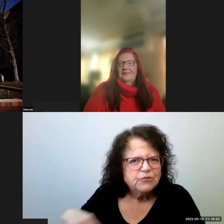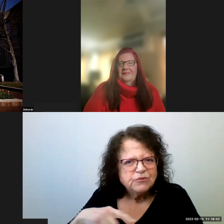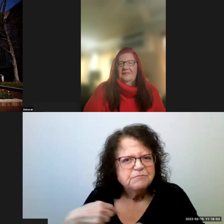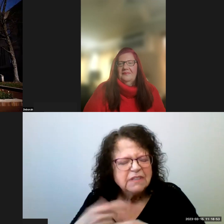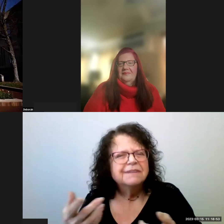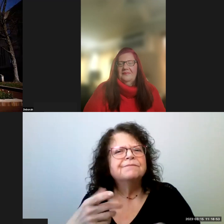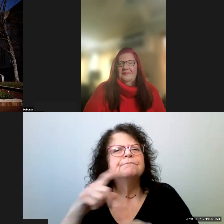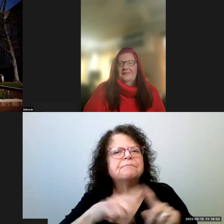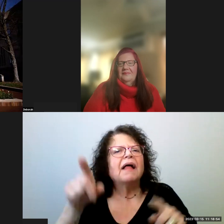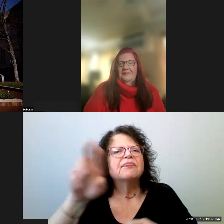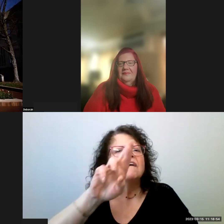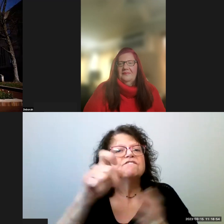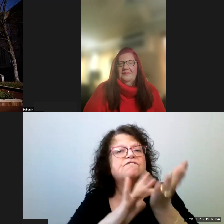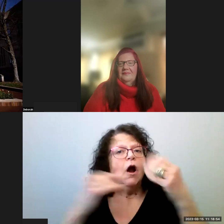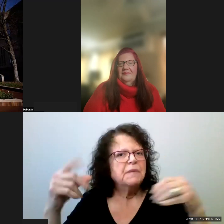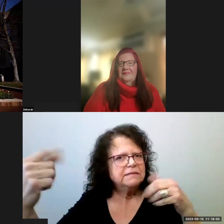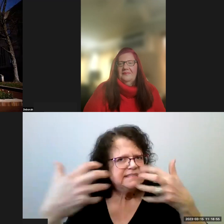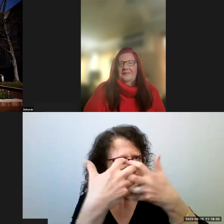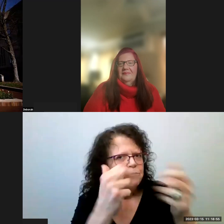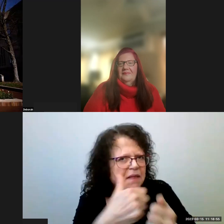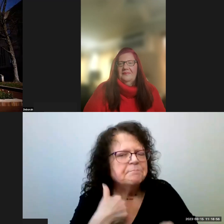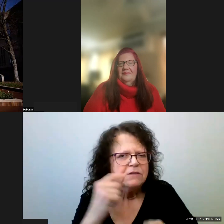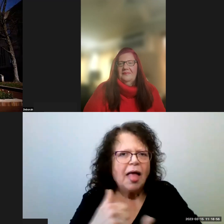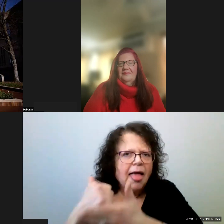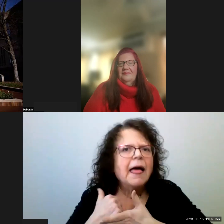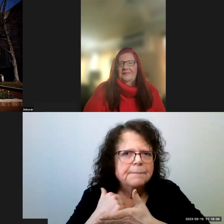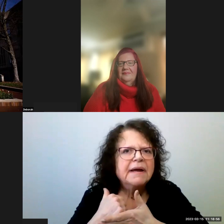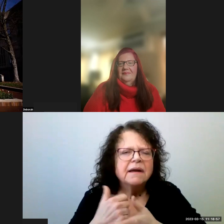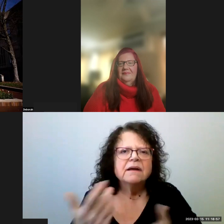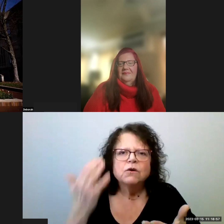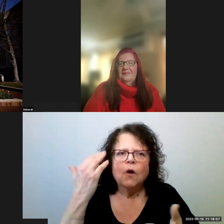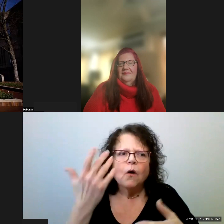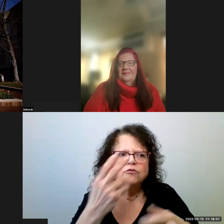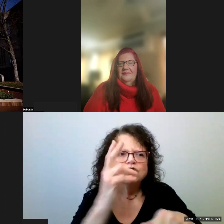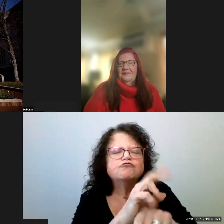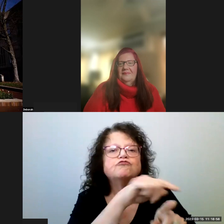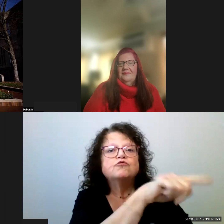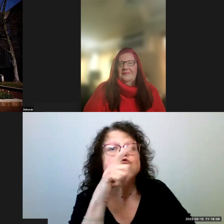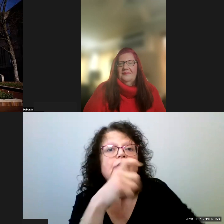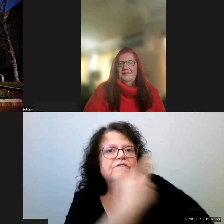me to help me through this. I started vaccinating people because people with disabilities were